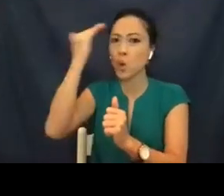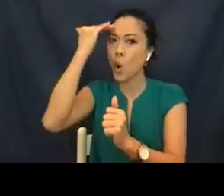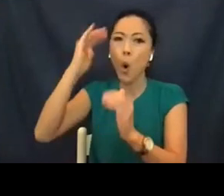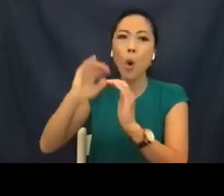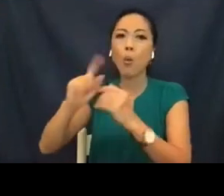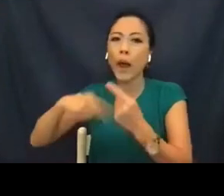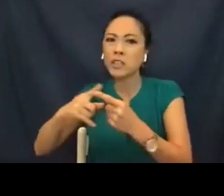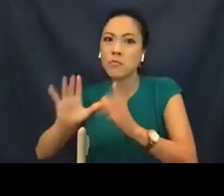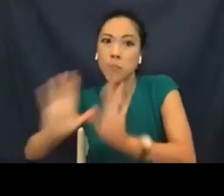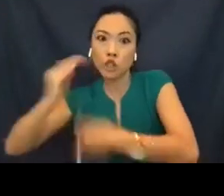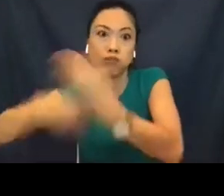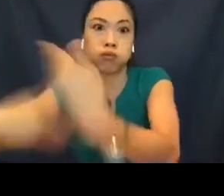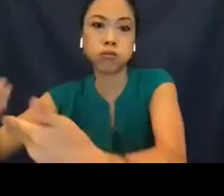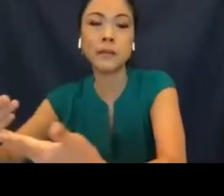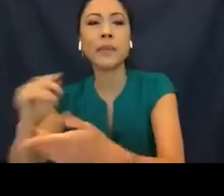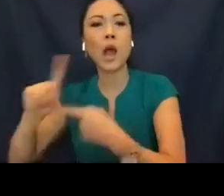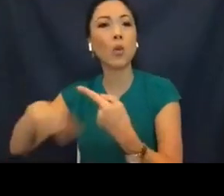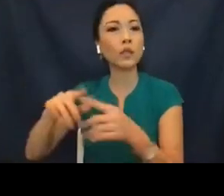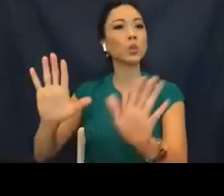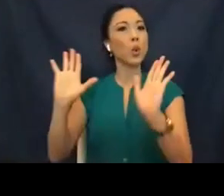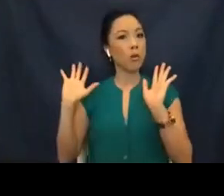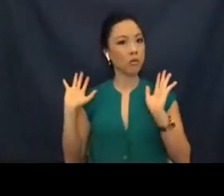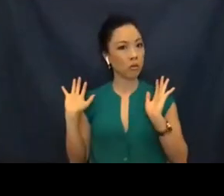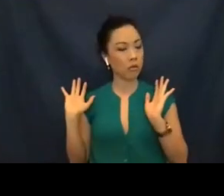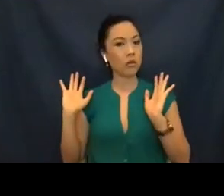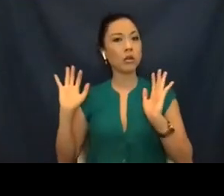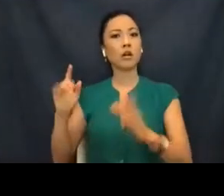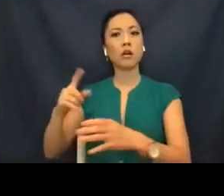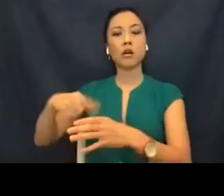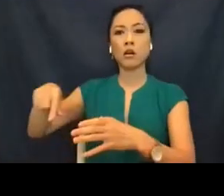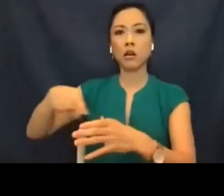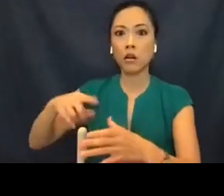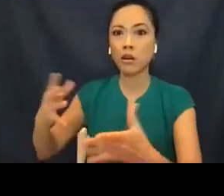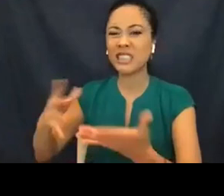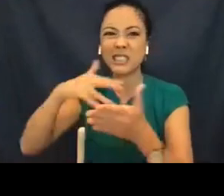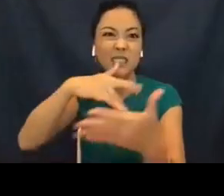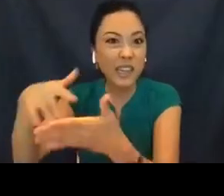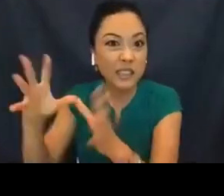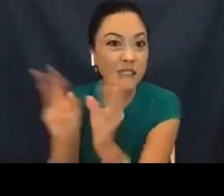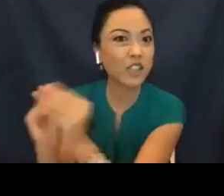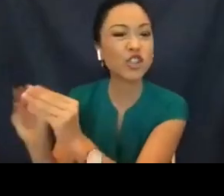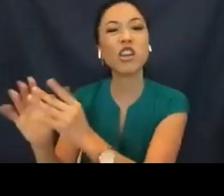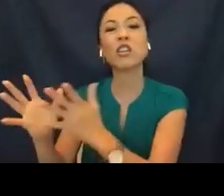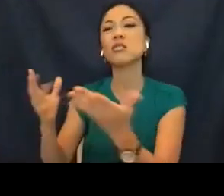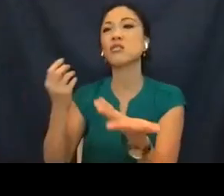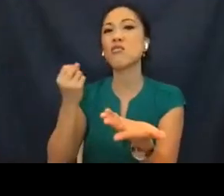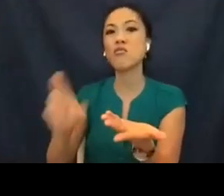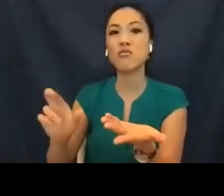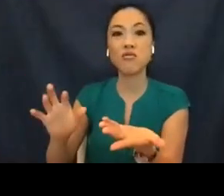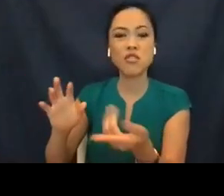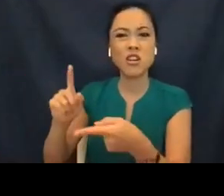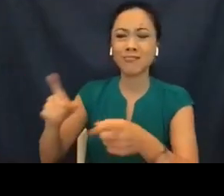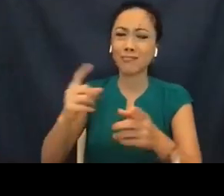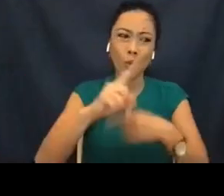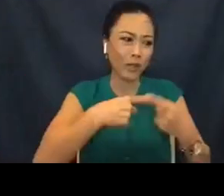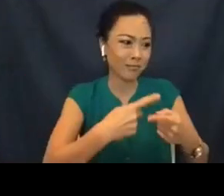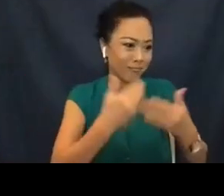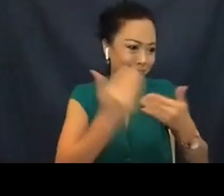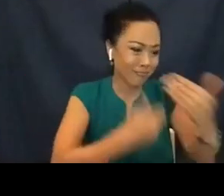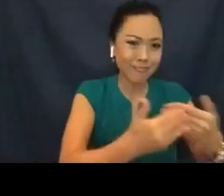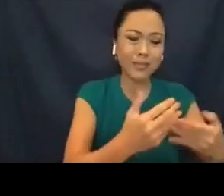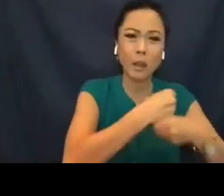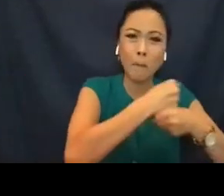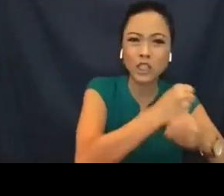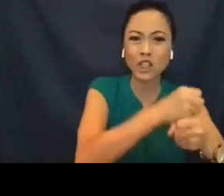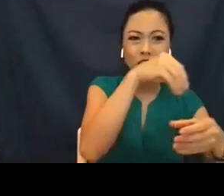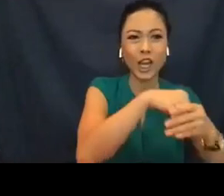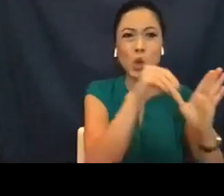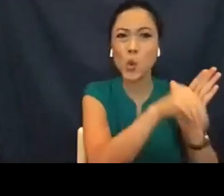work I have been seeing with Winston Dynamite, folks out of New Orleans, June bug productions and it keeps going. What